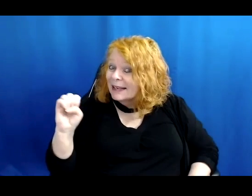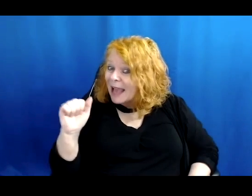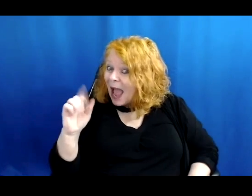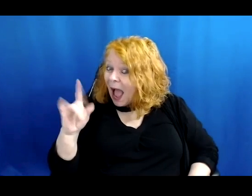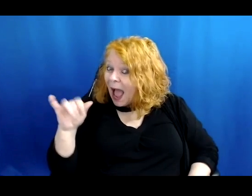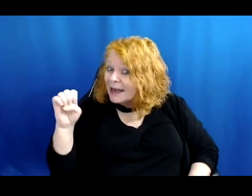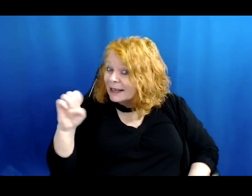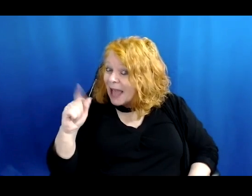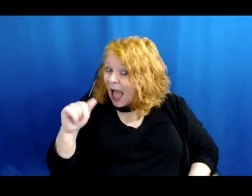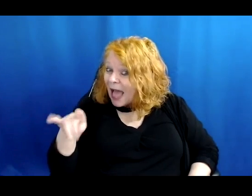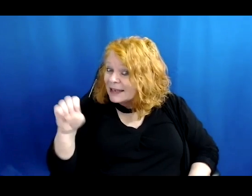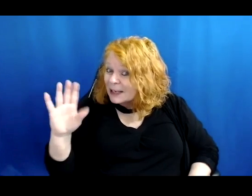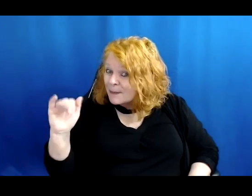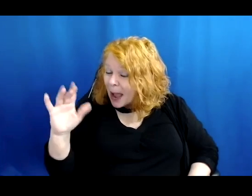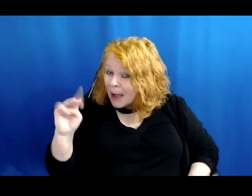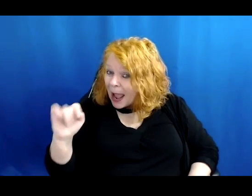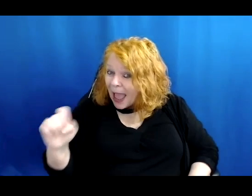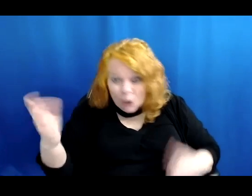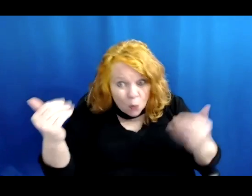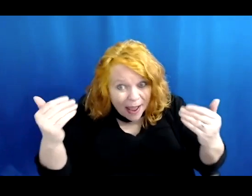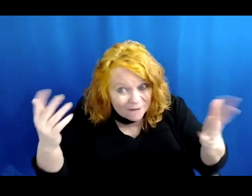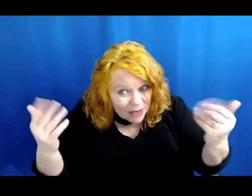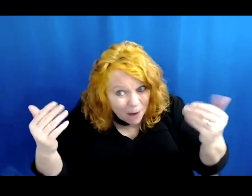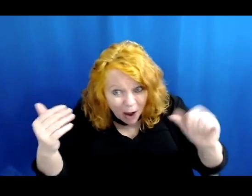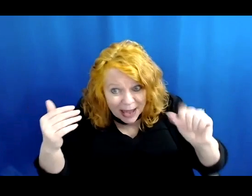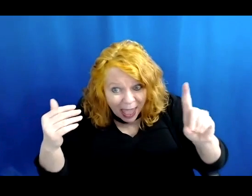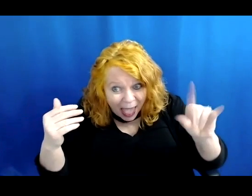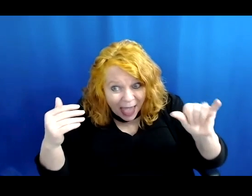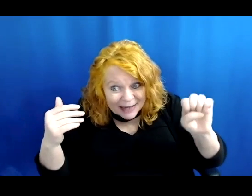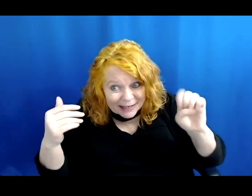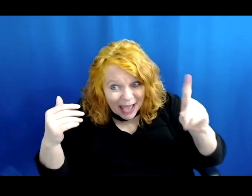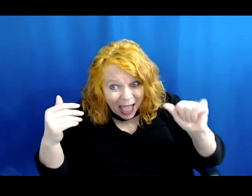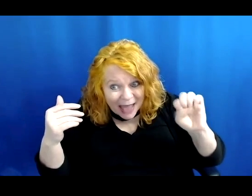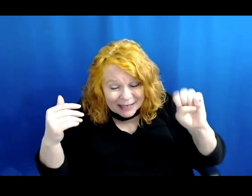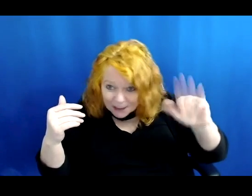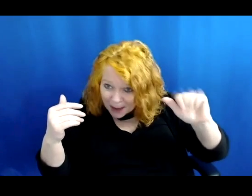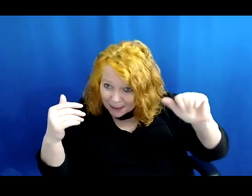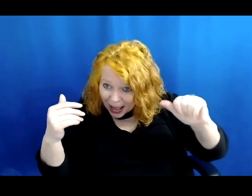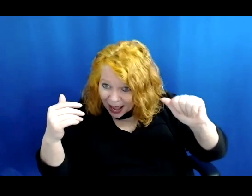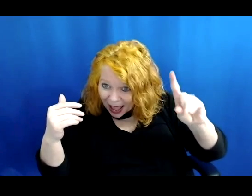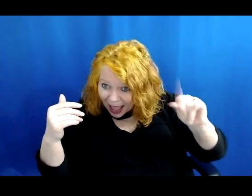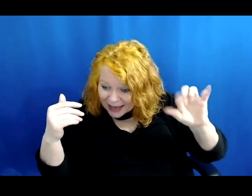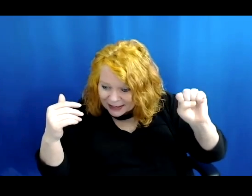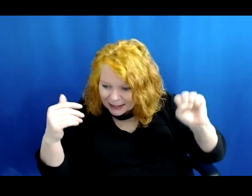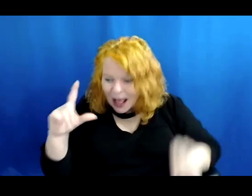Michael. Michael, Michael, Goodbye Michael! Woo woo woo woo woo!. Addy, Addy. goodbye Addy. Give me a wave!